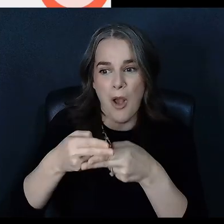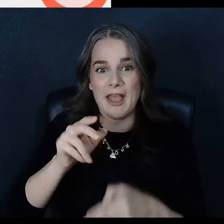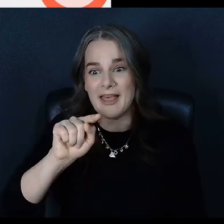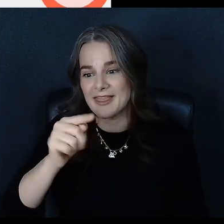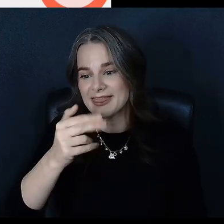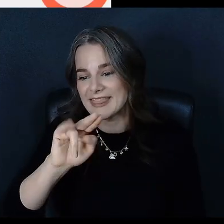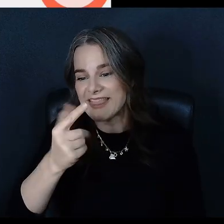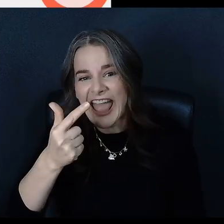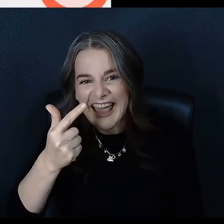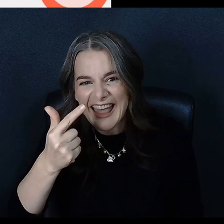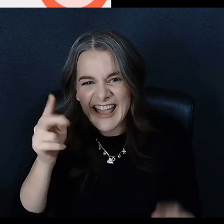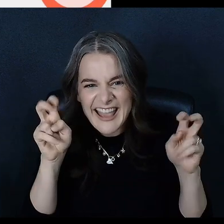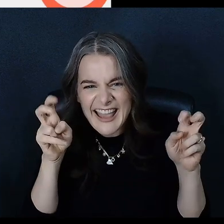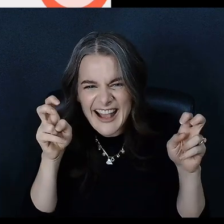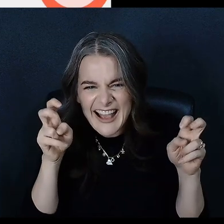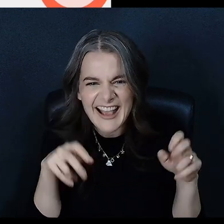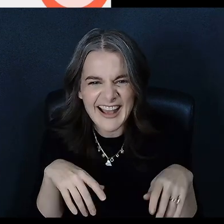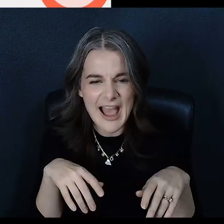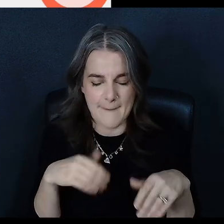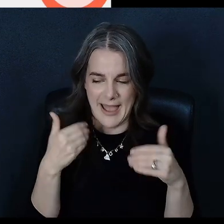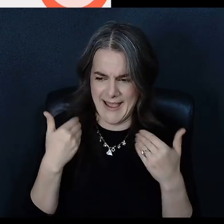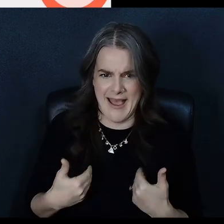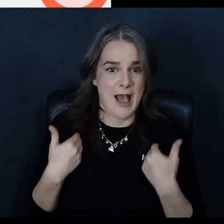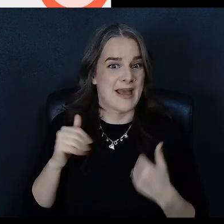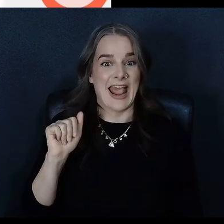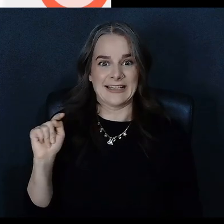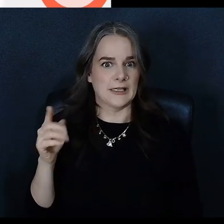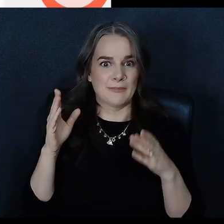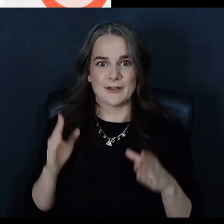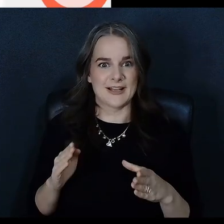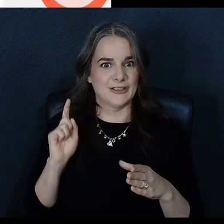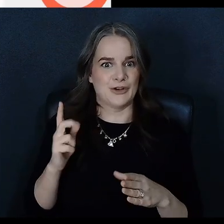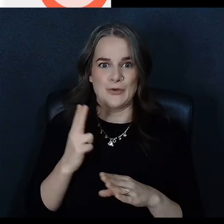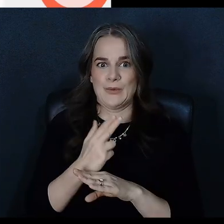I'm supposed to say better words than "thing." But yeah, a little thing comes out of it.